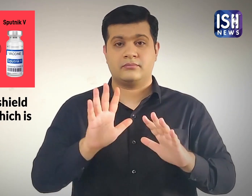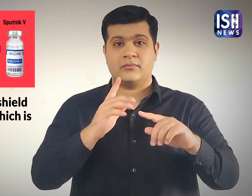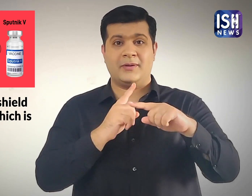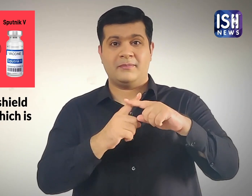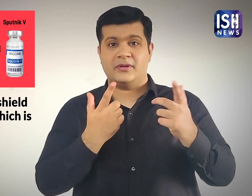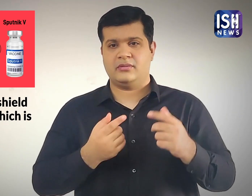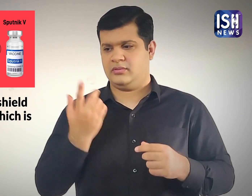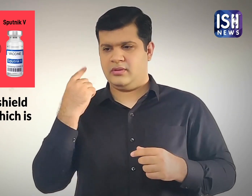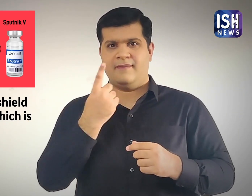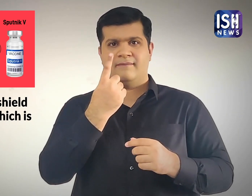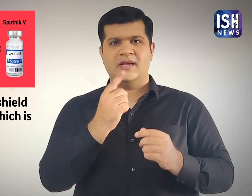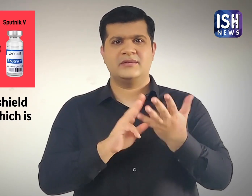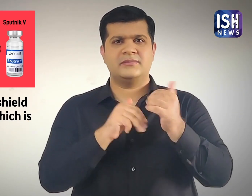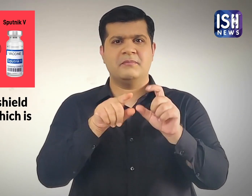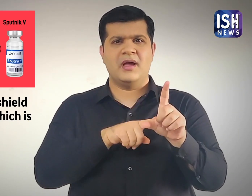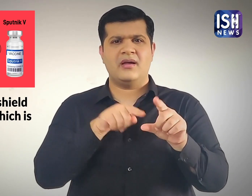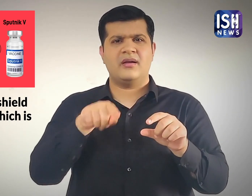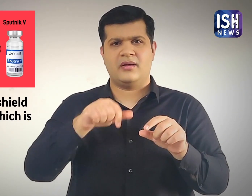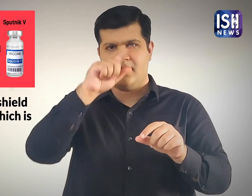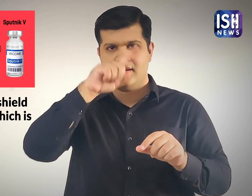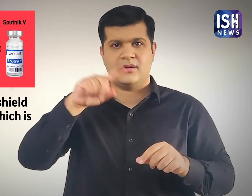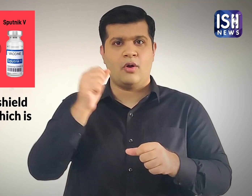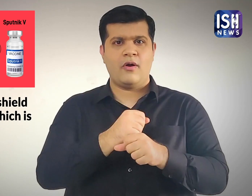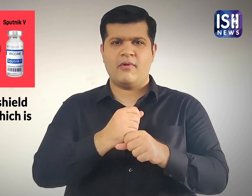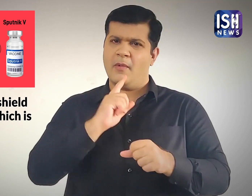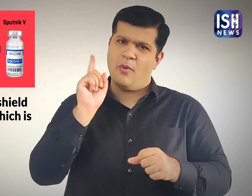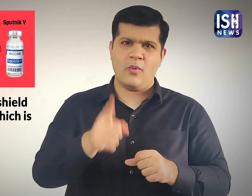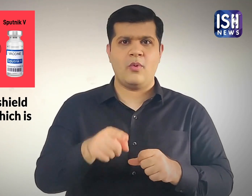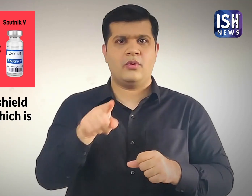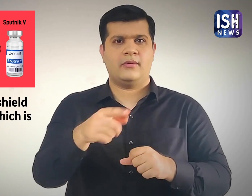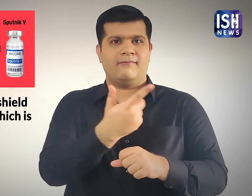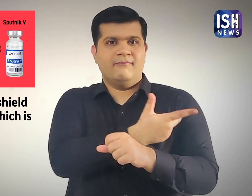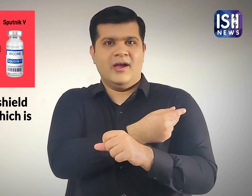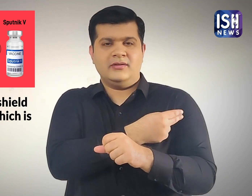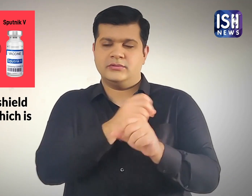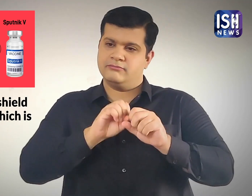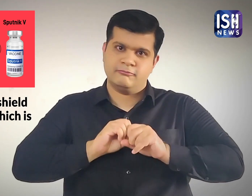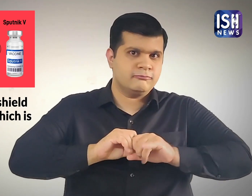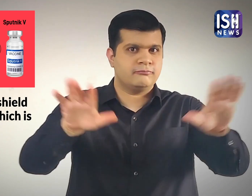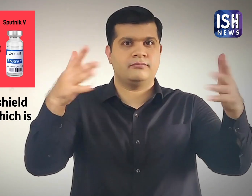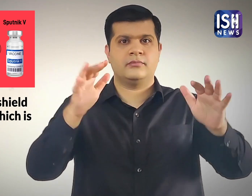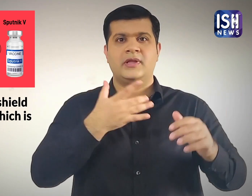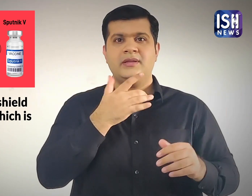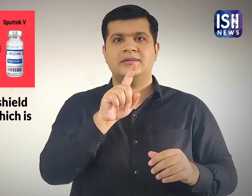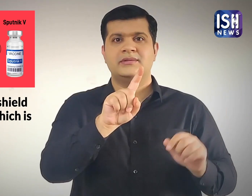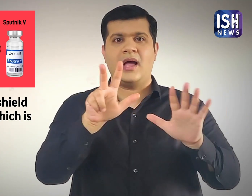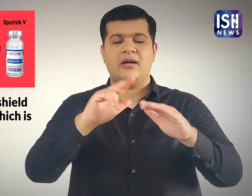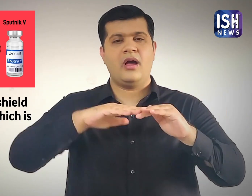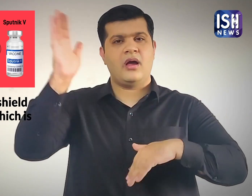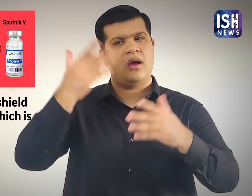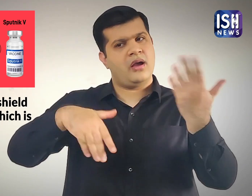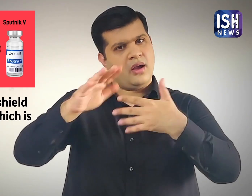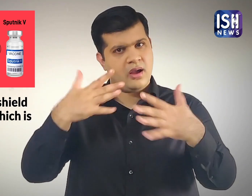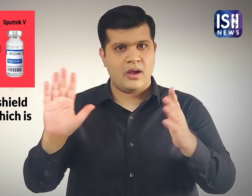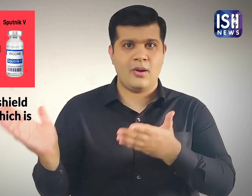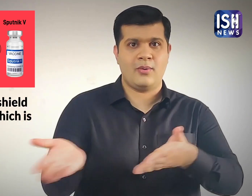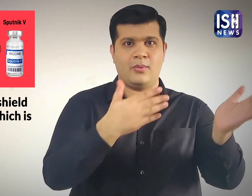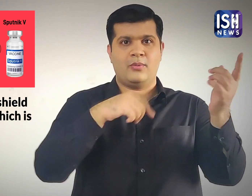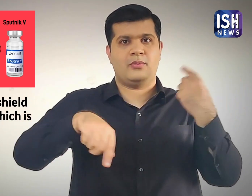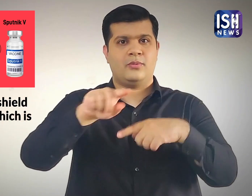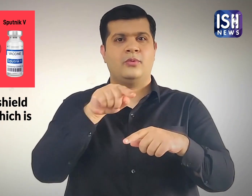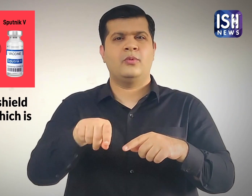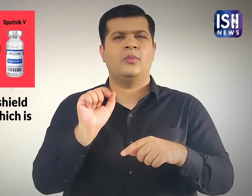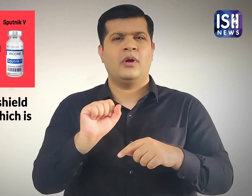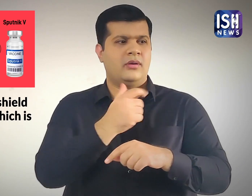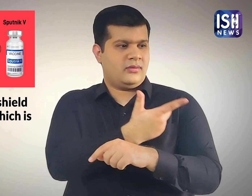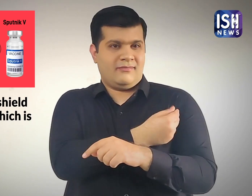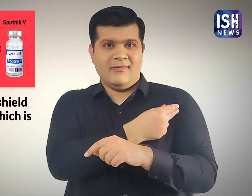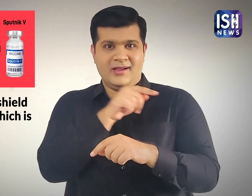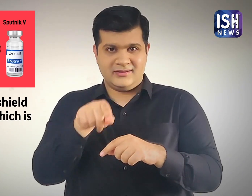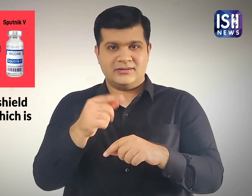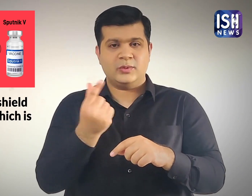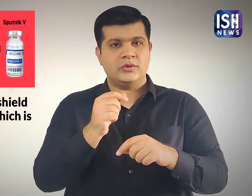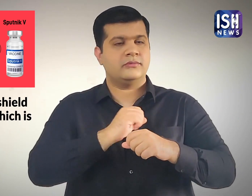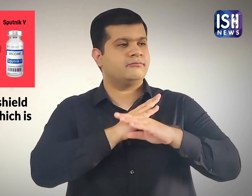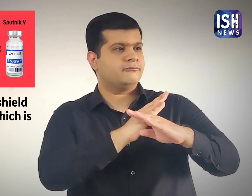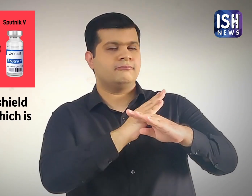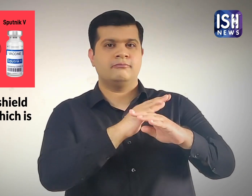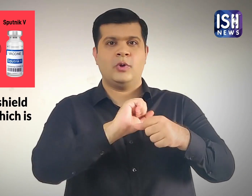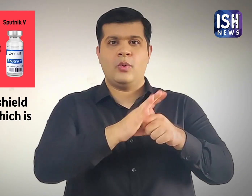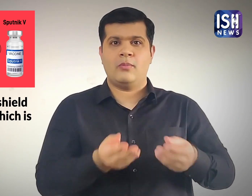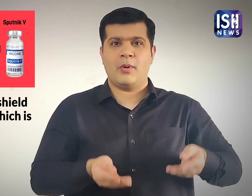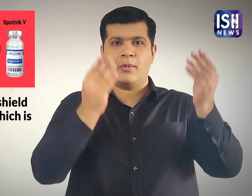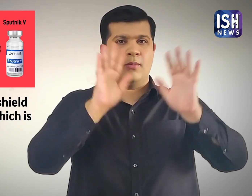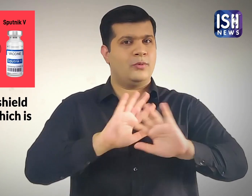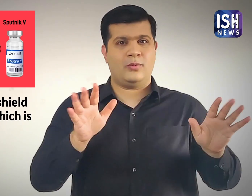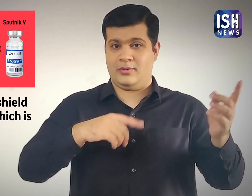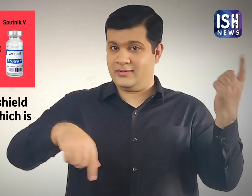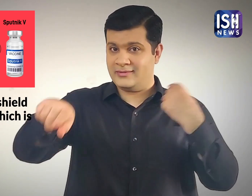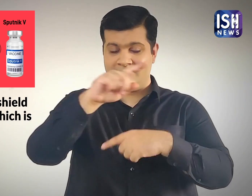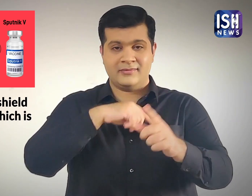From 1st May the Indian government ordered that those above 18 will get vaccinated.